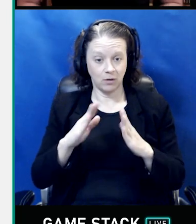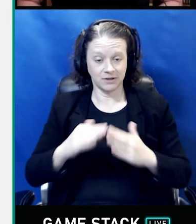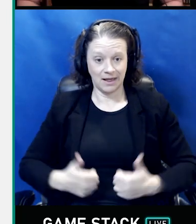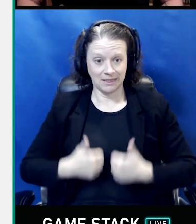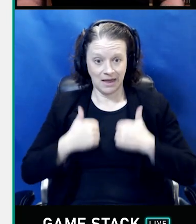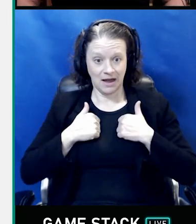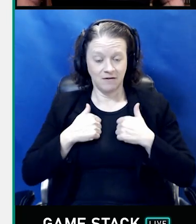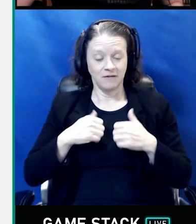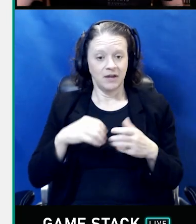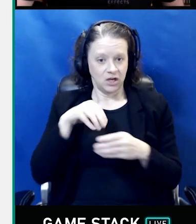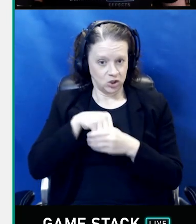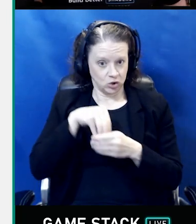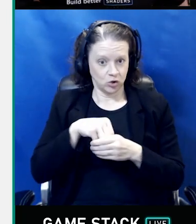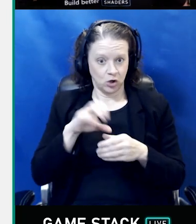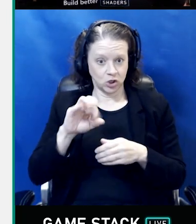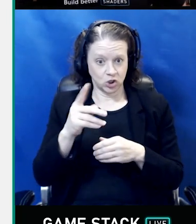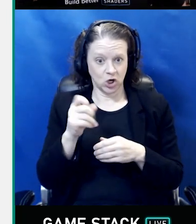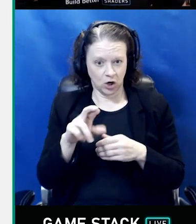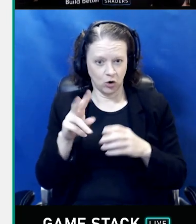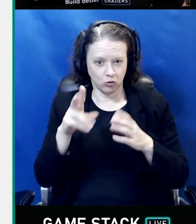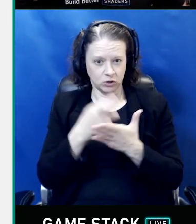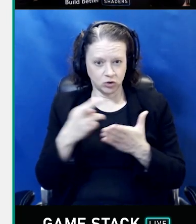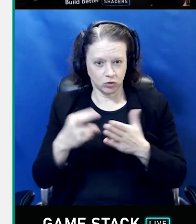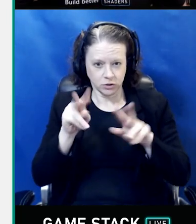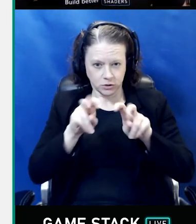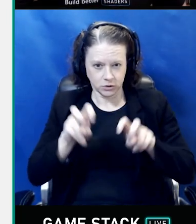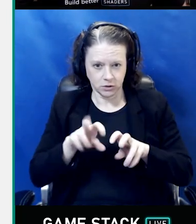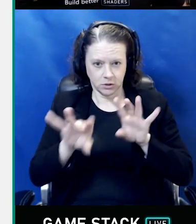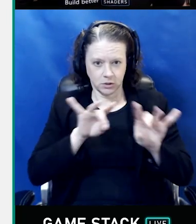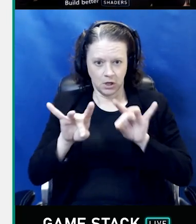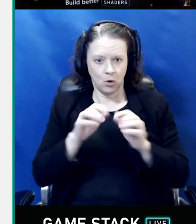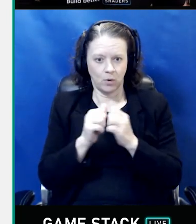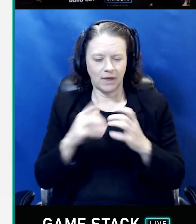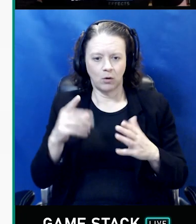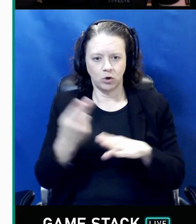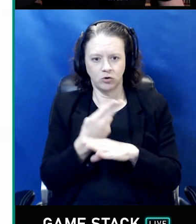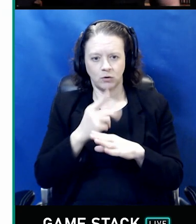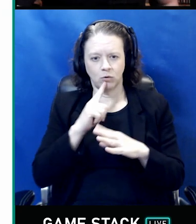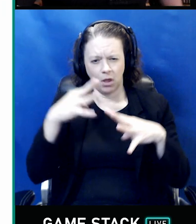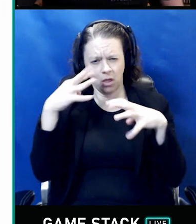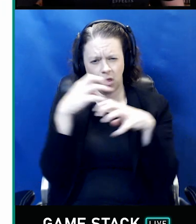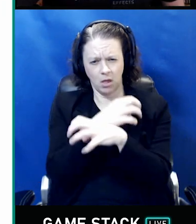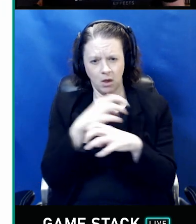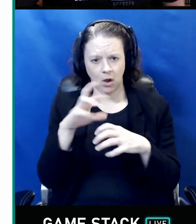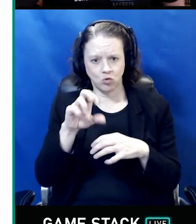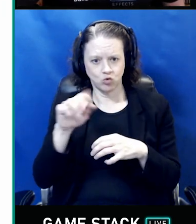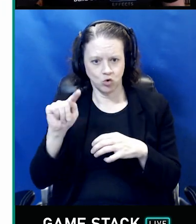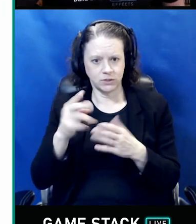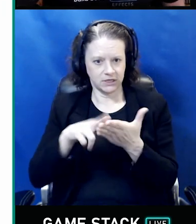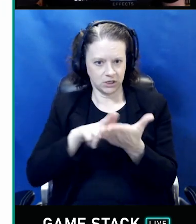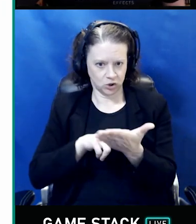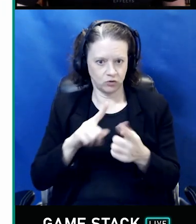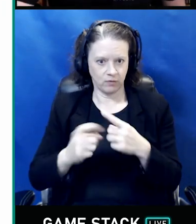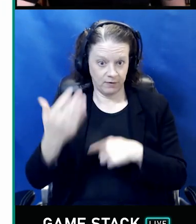without having to use the really complicated root signatures that were necessary before. So here is a simple example of this.